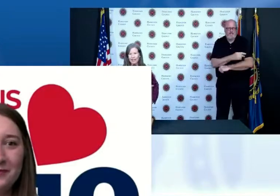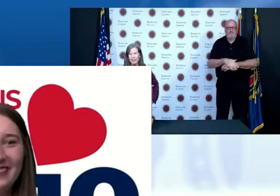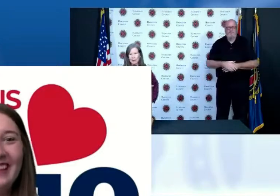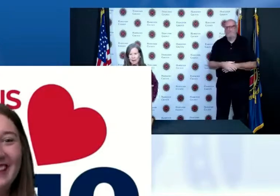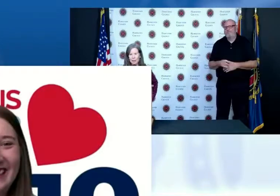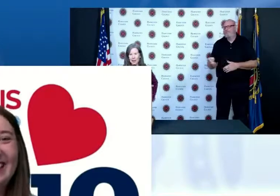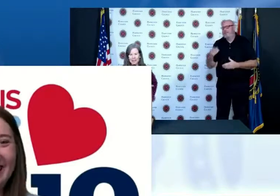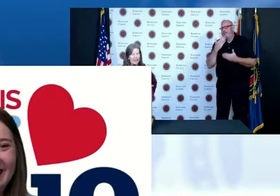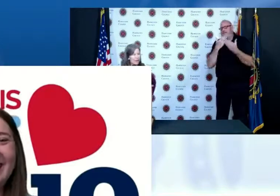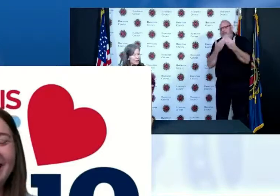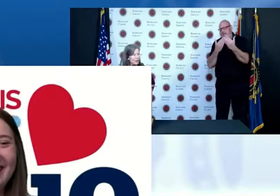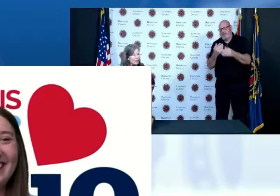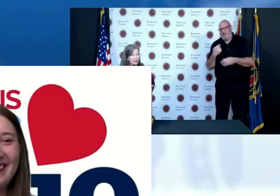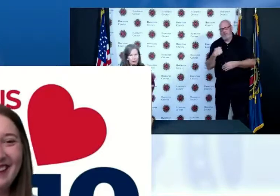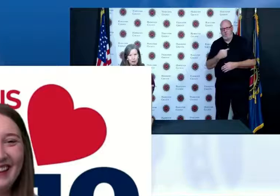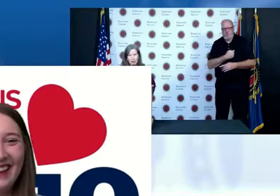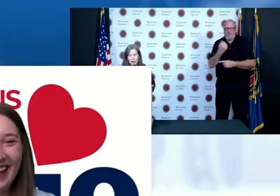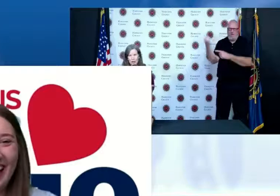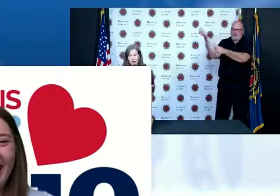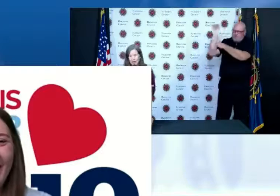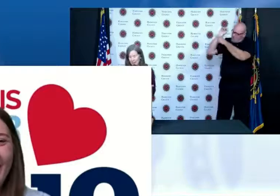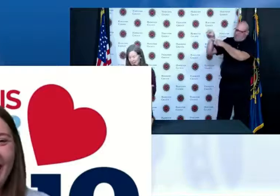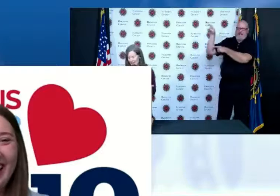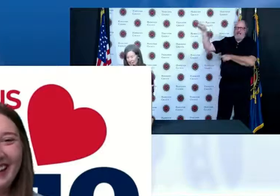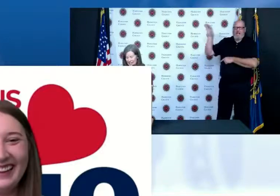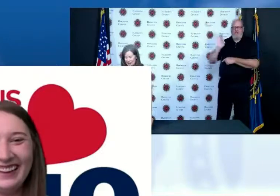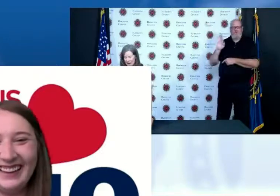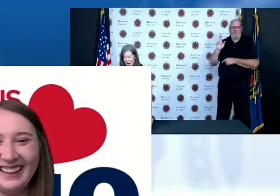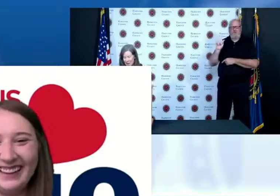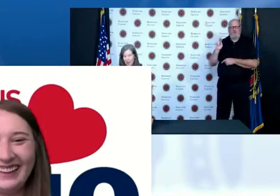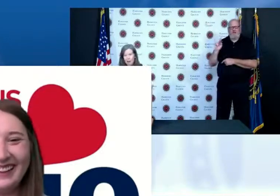County I'm going to pass that along to my fellow Commissioners in Franklin County all right